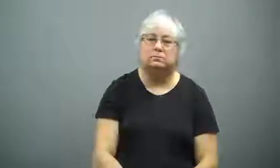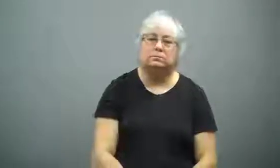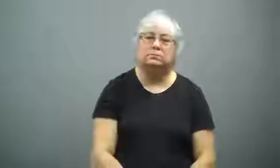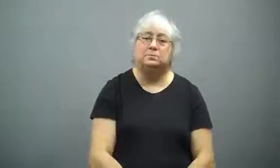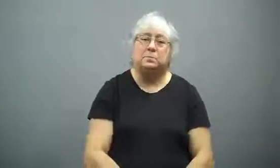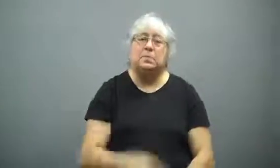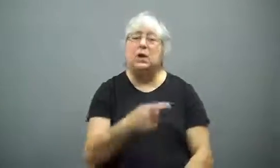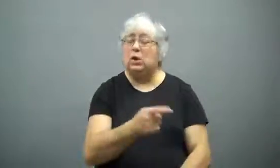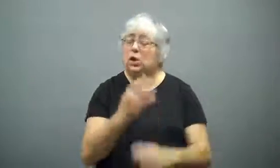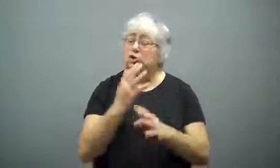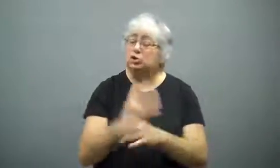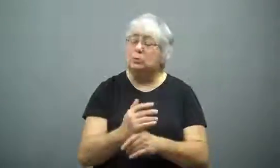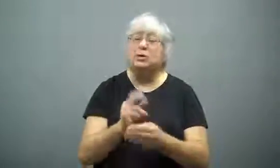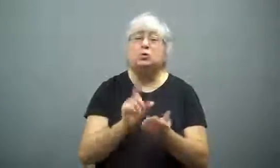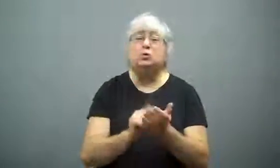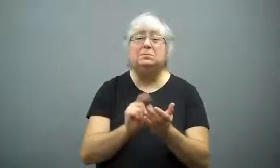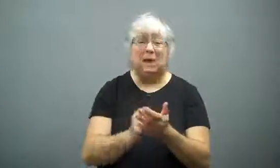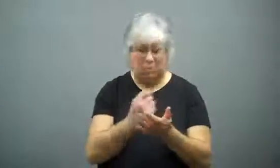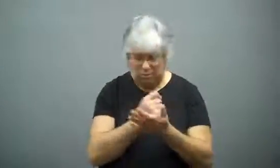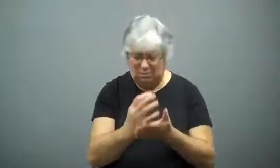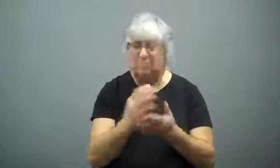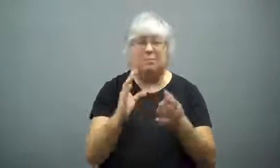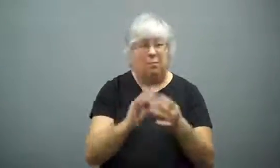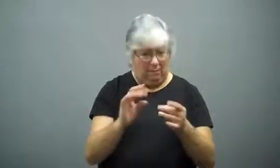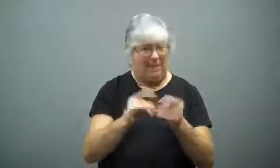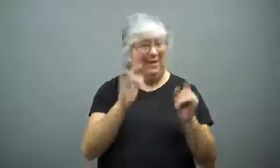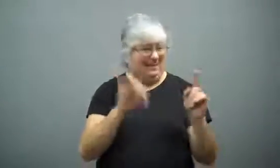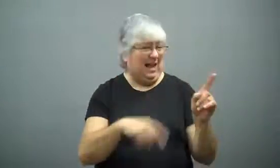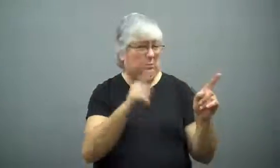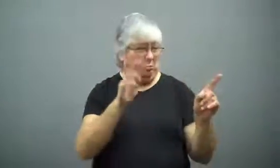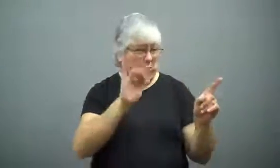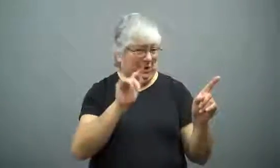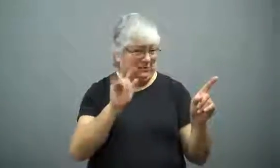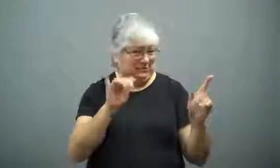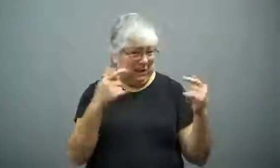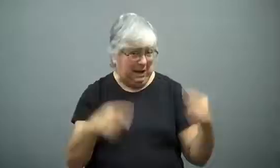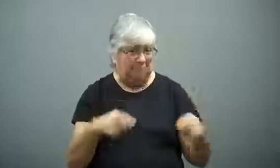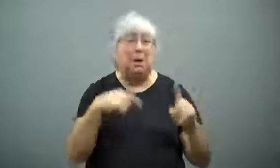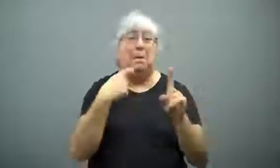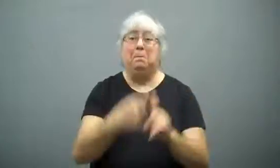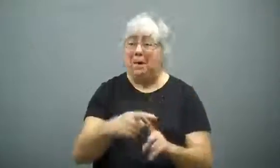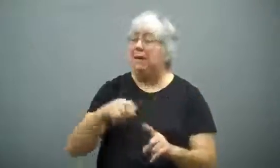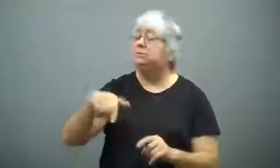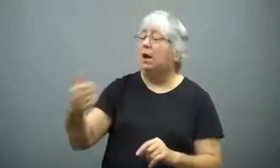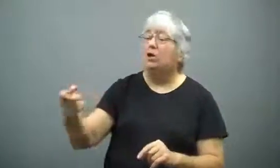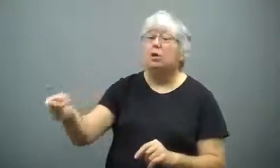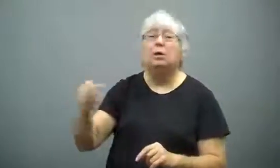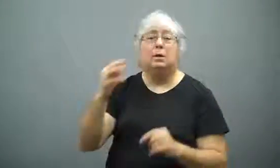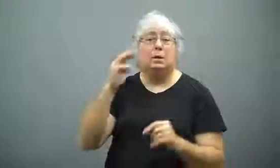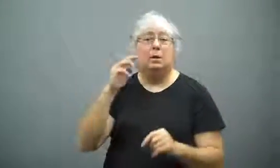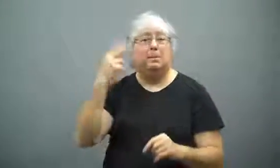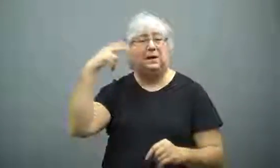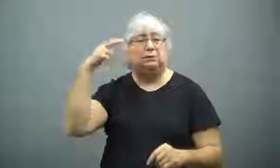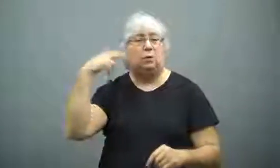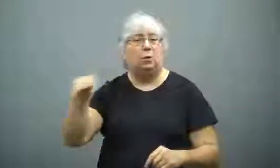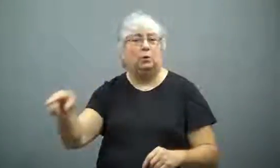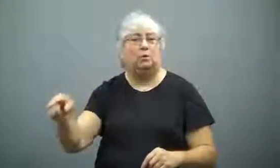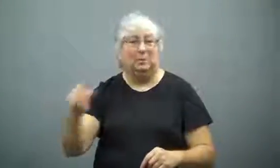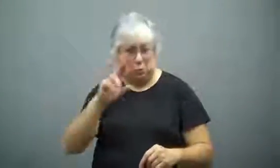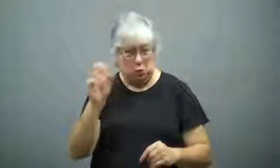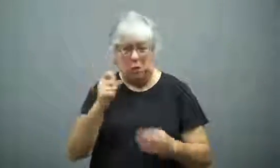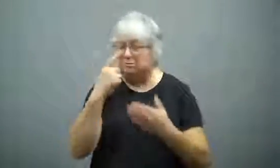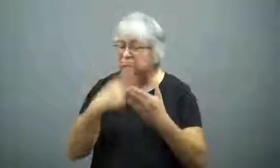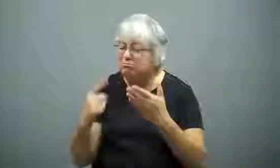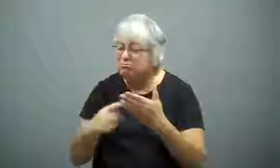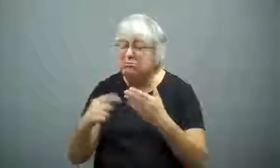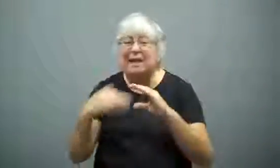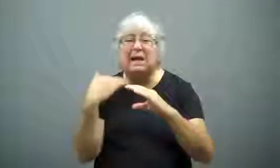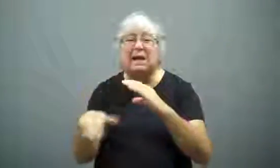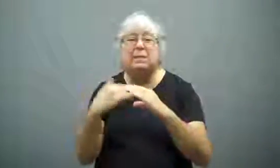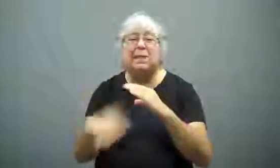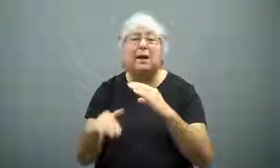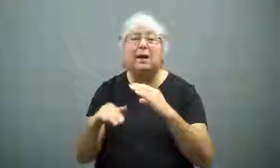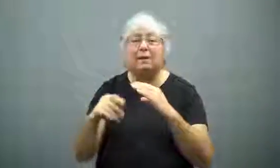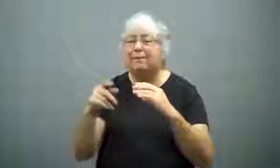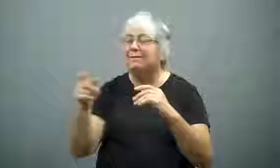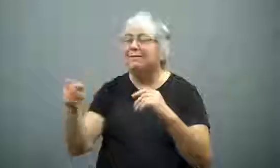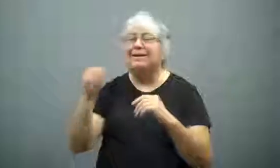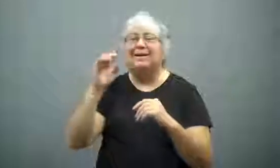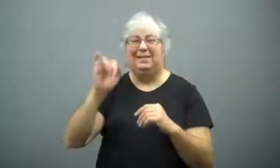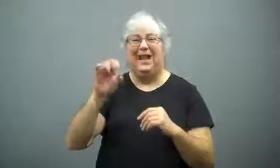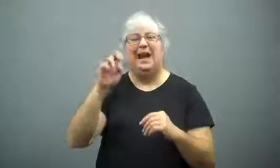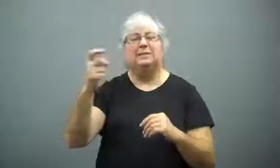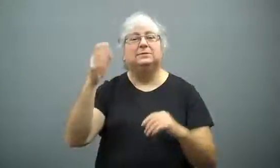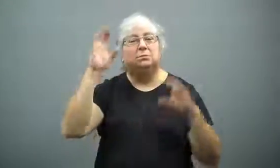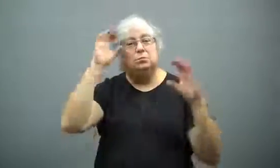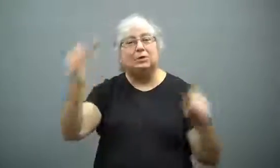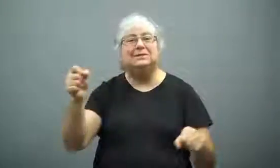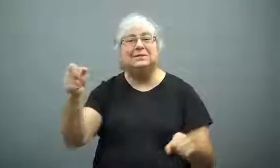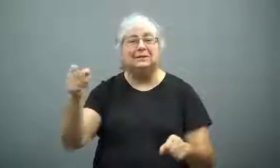The German paper not only mentioned Brazil, but also Mexico.